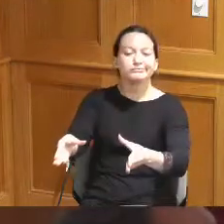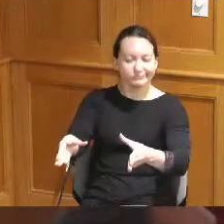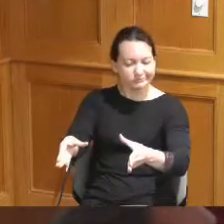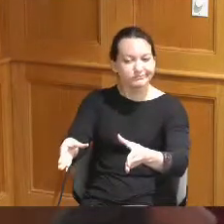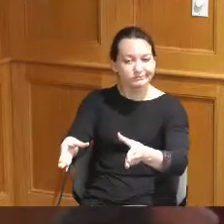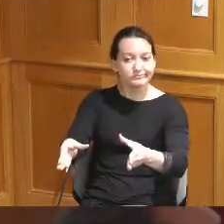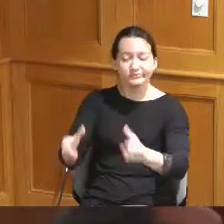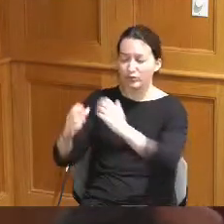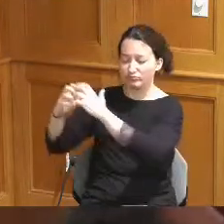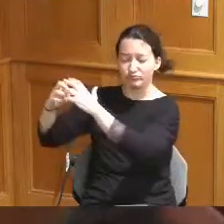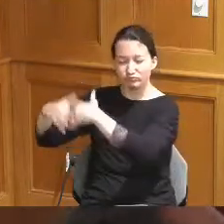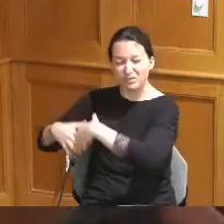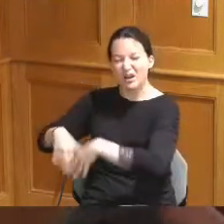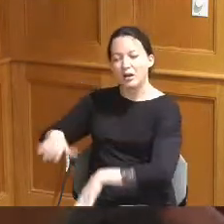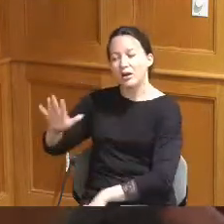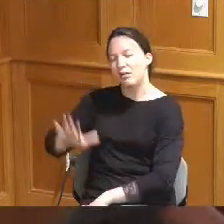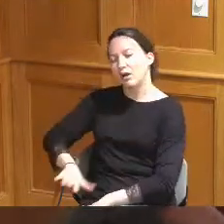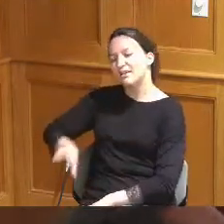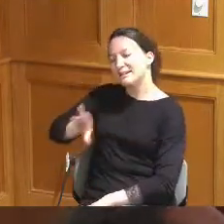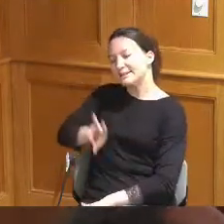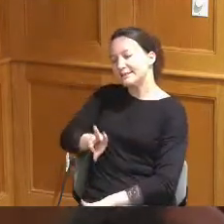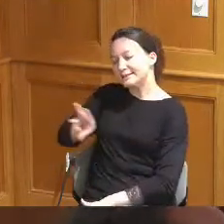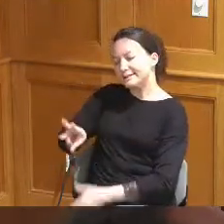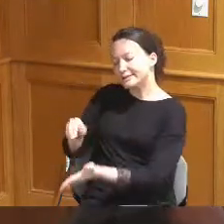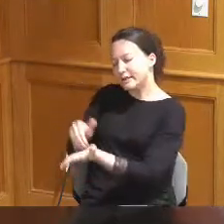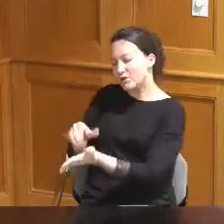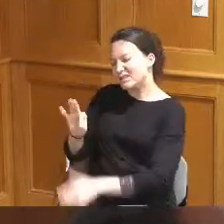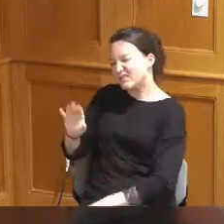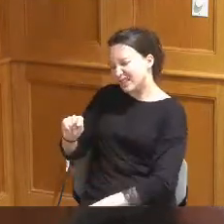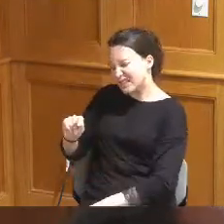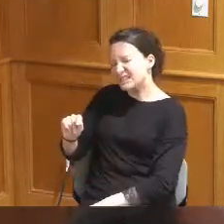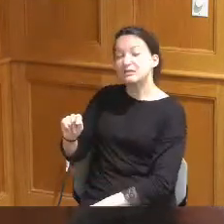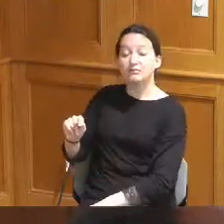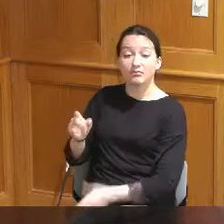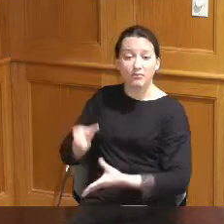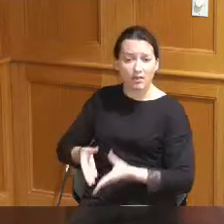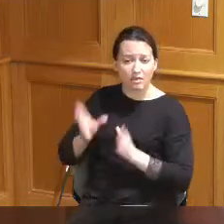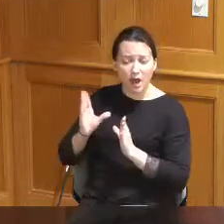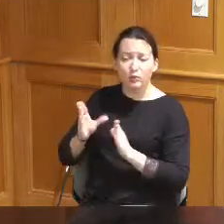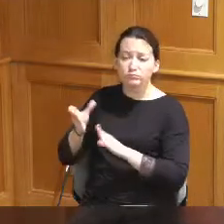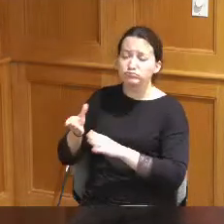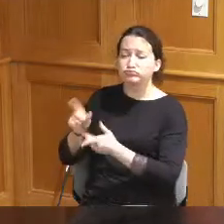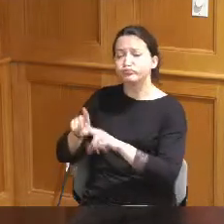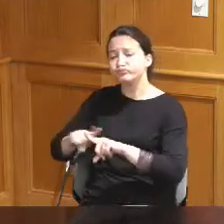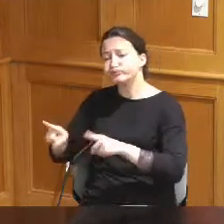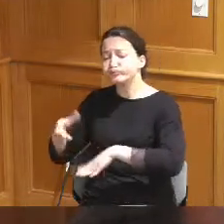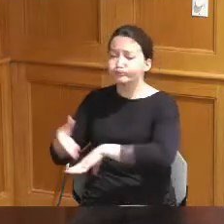so they'll demolish about 66,000 square feet to allow for the ultimate creation of additional